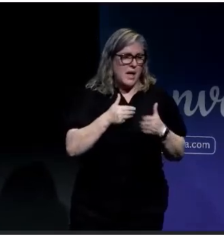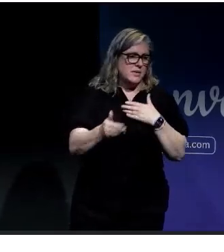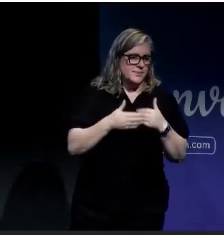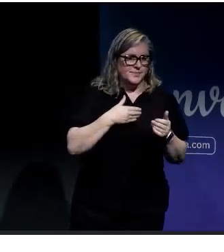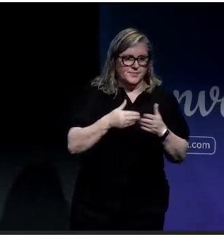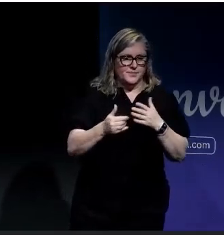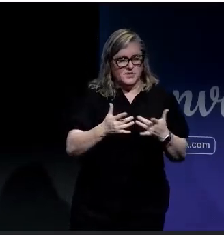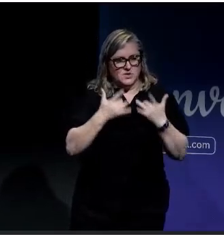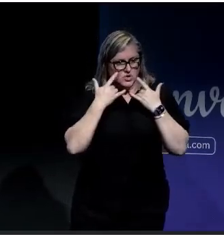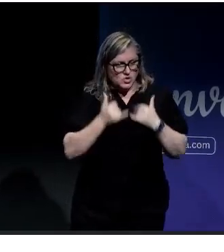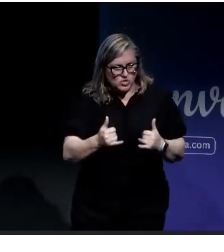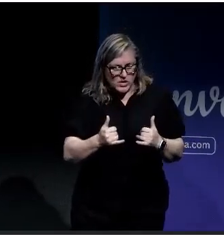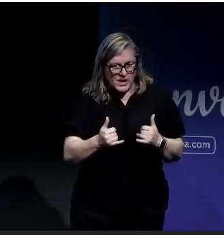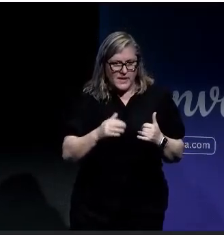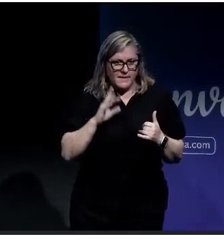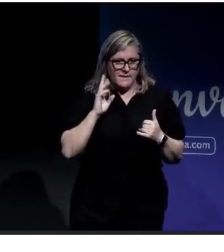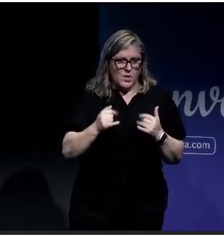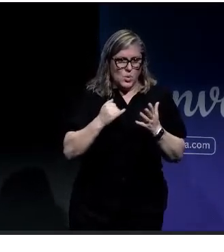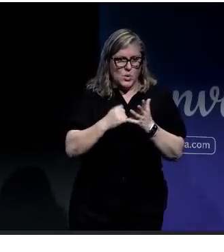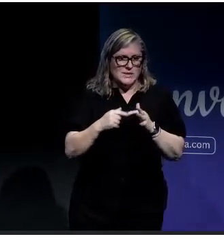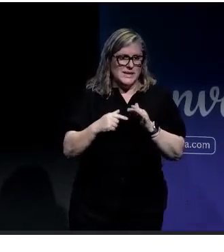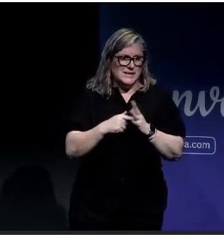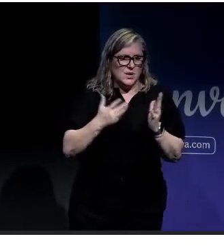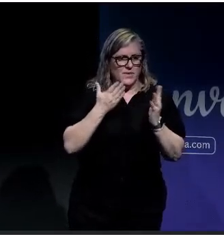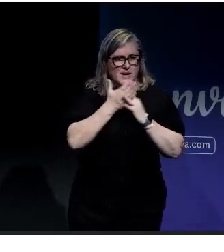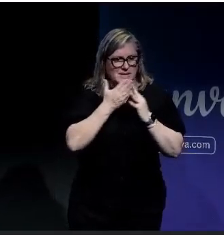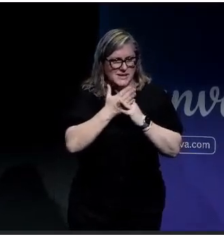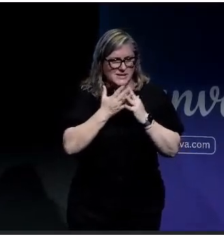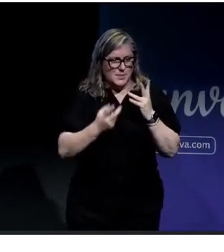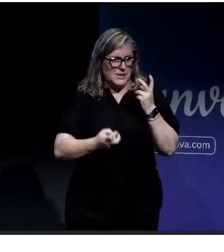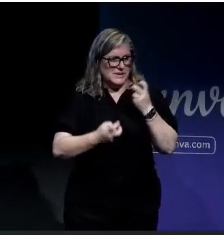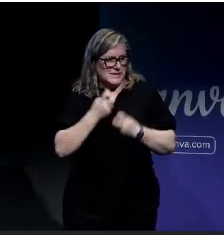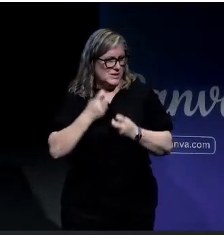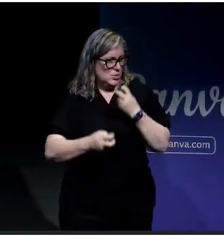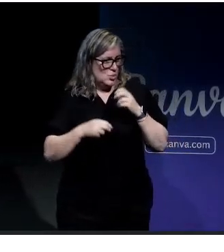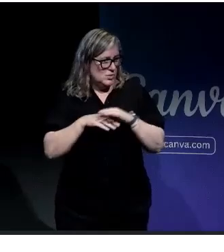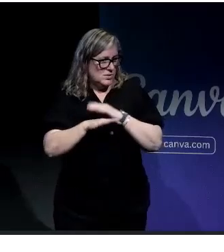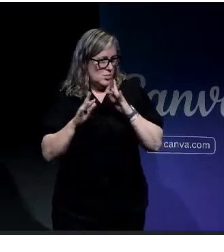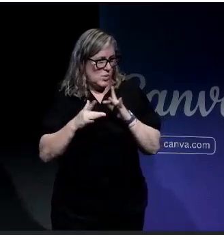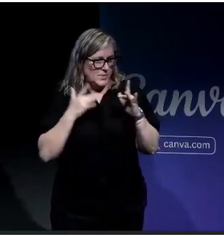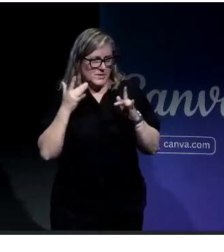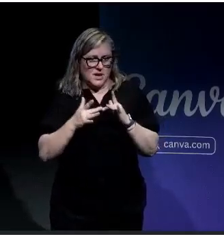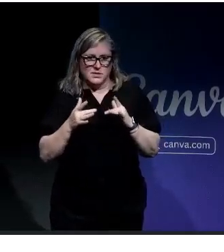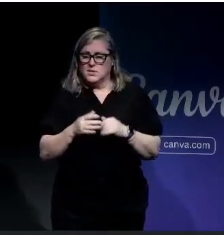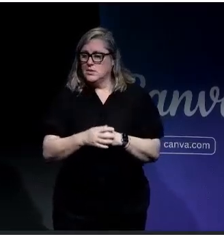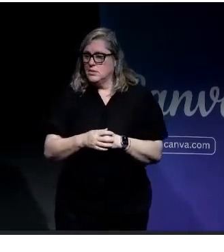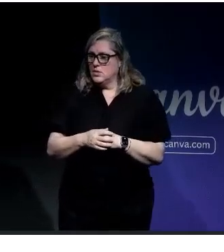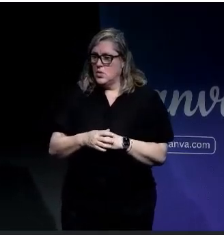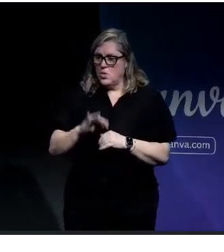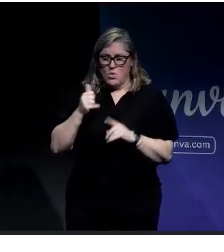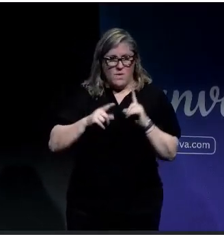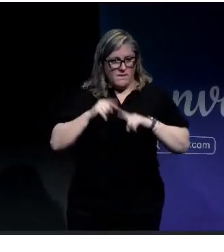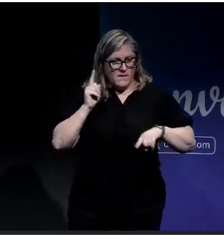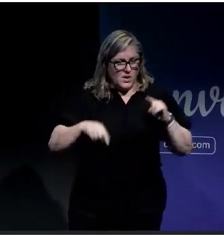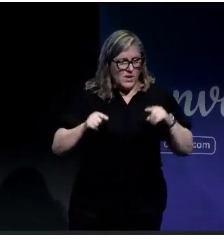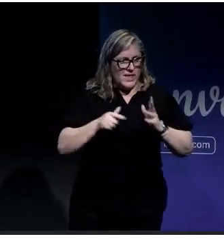set of accessibility issues on your website or, or various things, but we're focused on, I'm focused on.